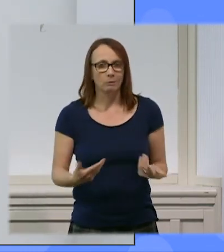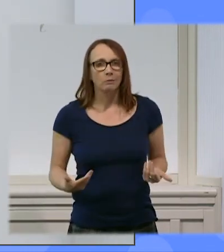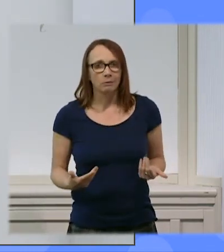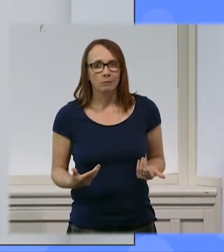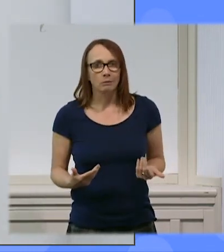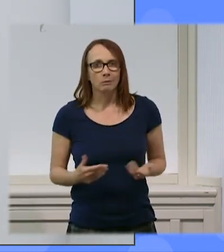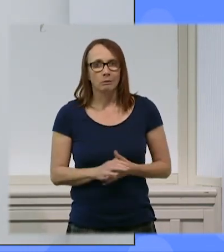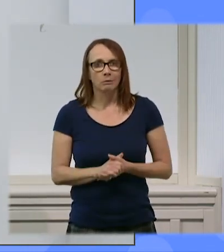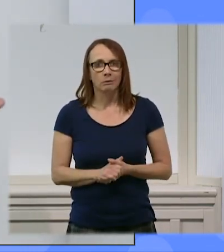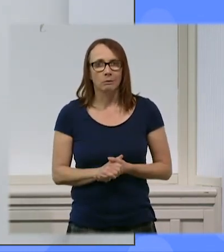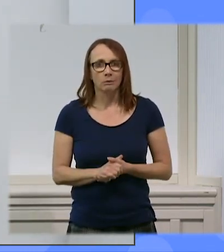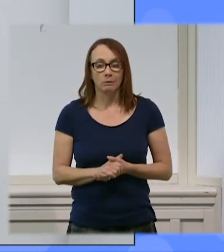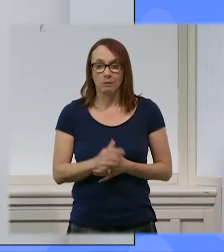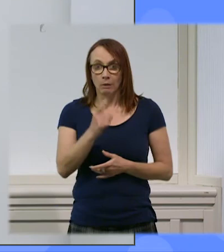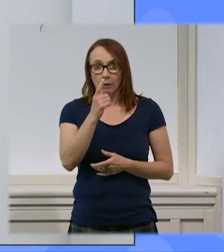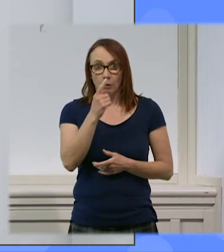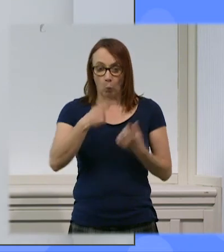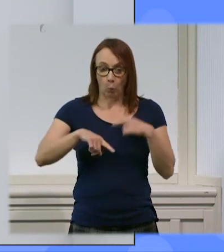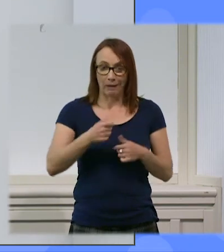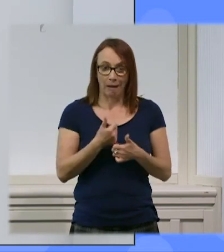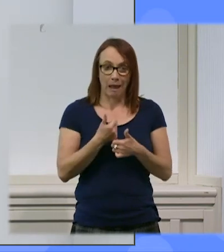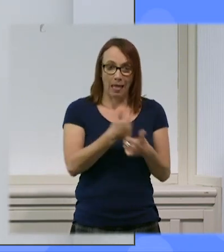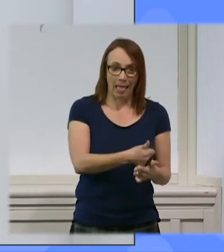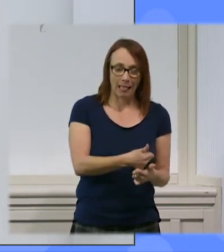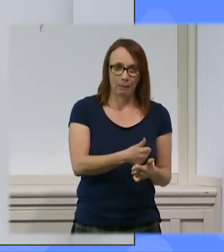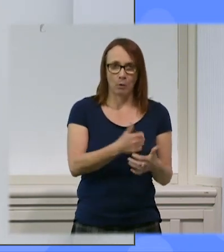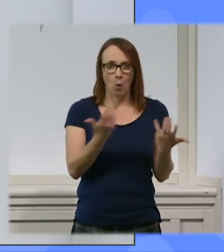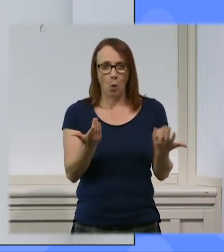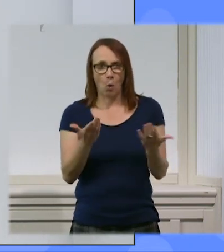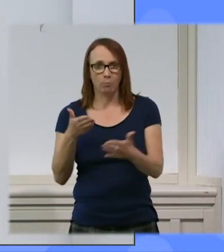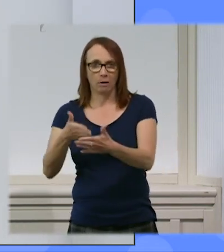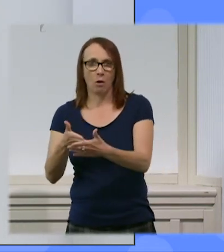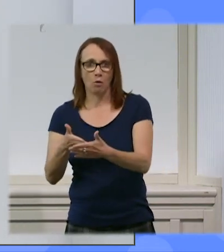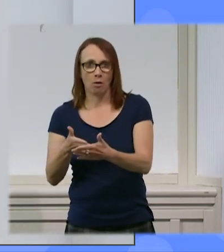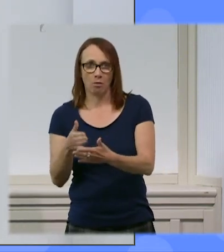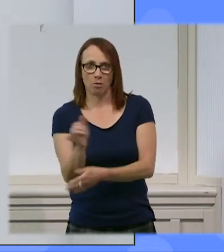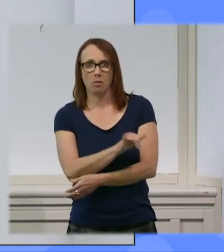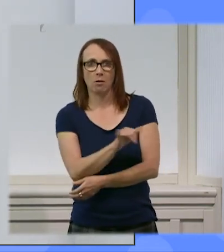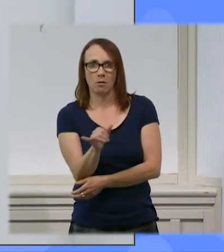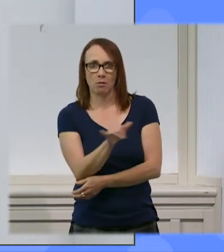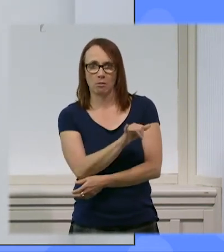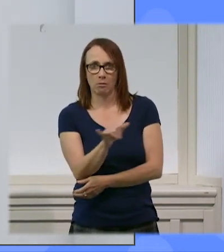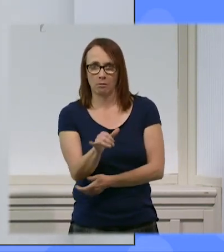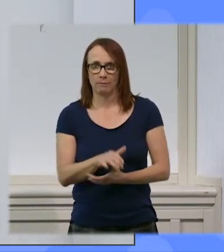help enable or we can hinder we can slow down and stop it's difficult to